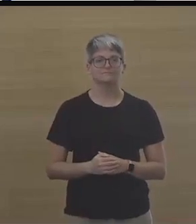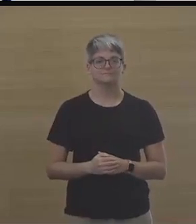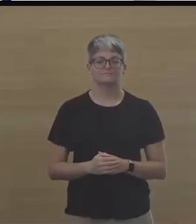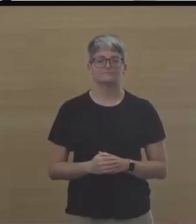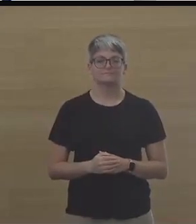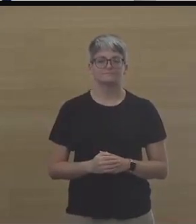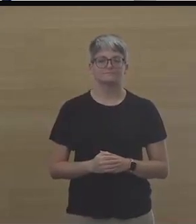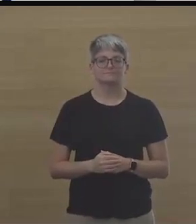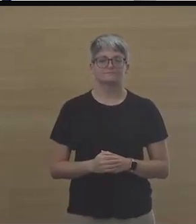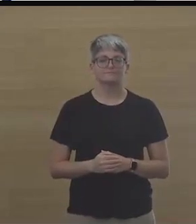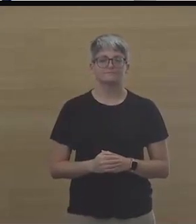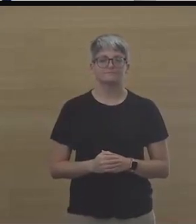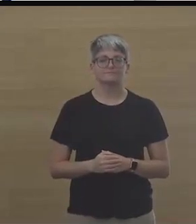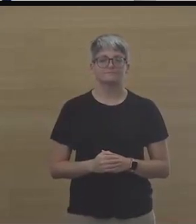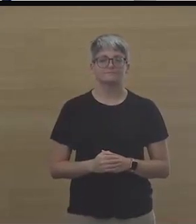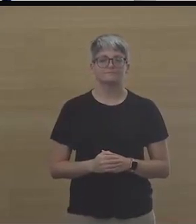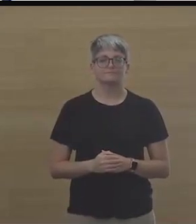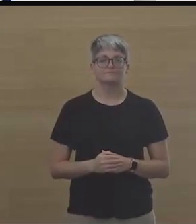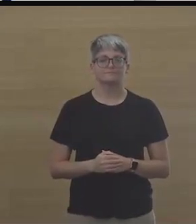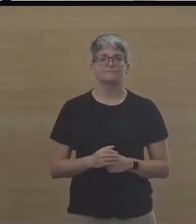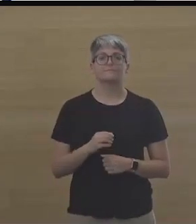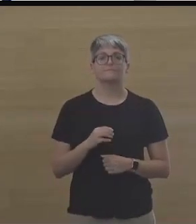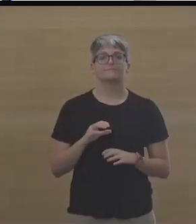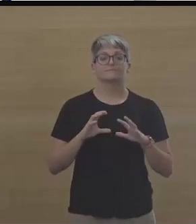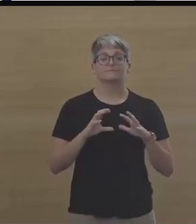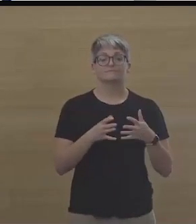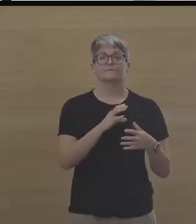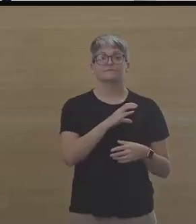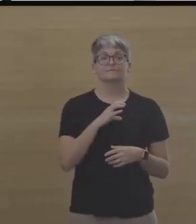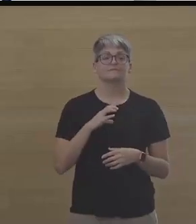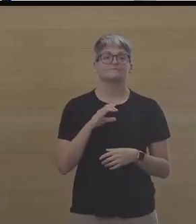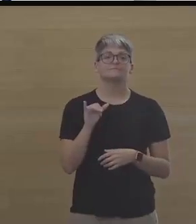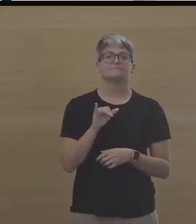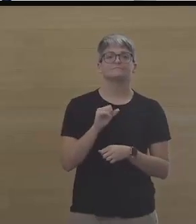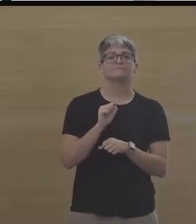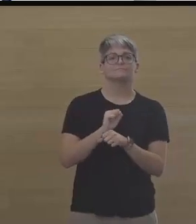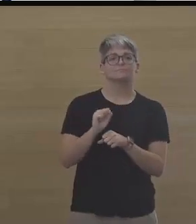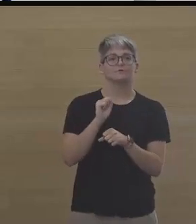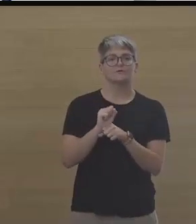continually working to push legislation,